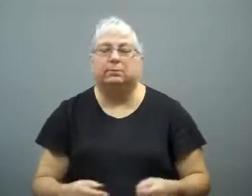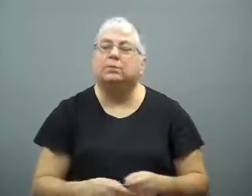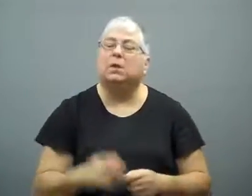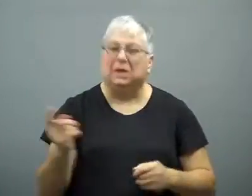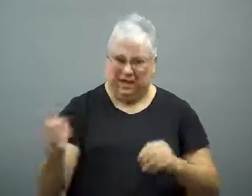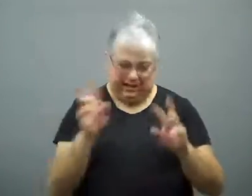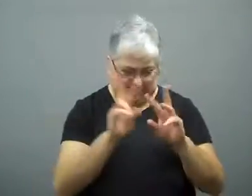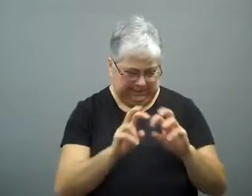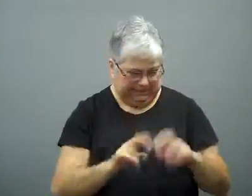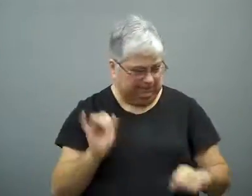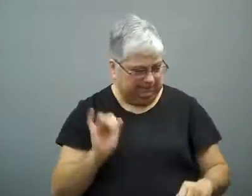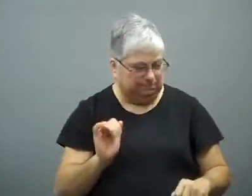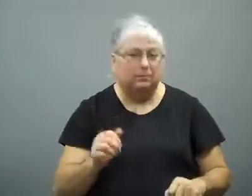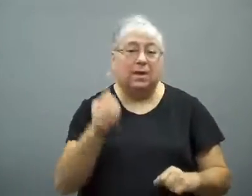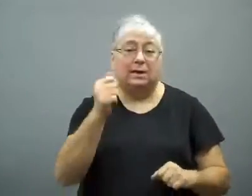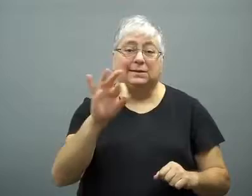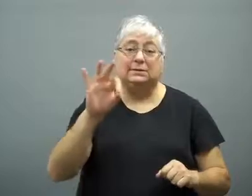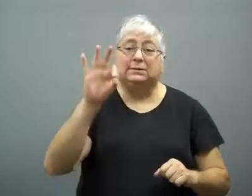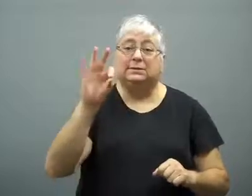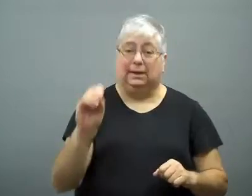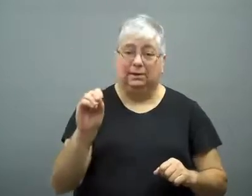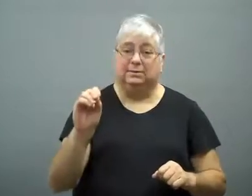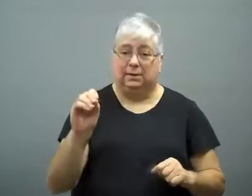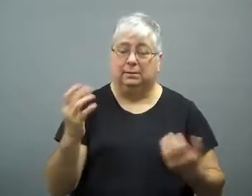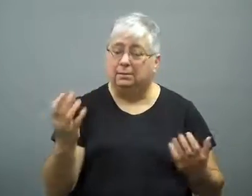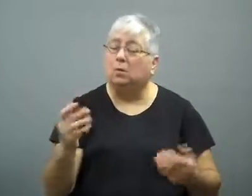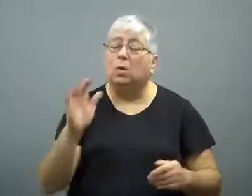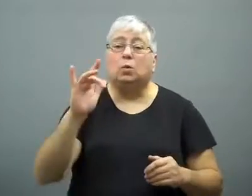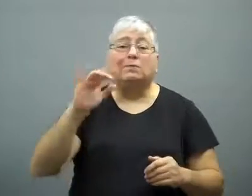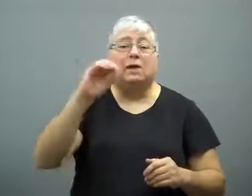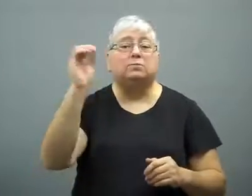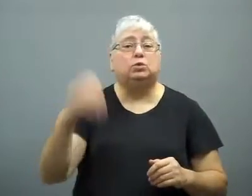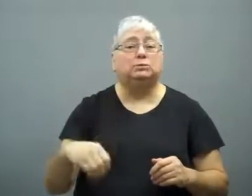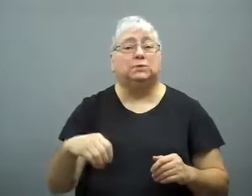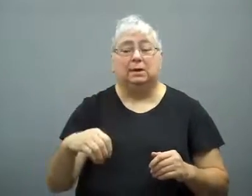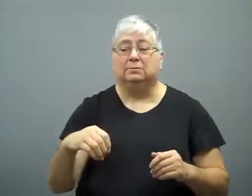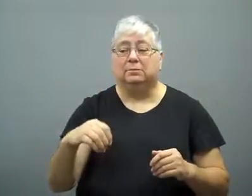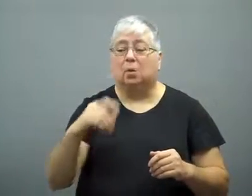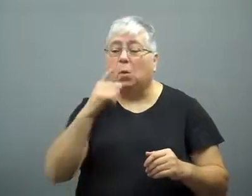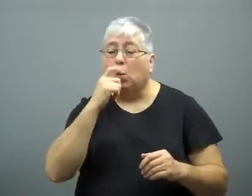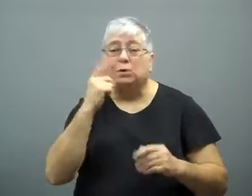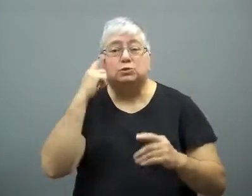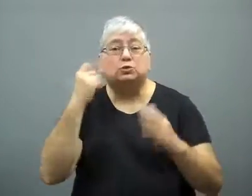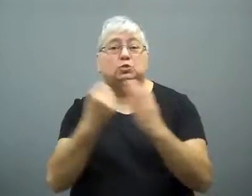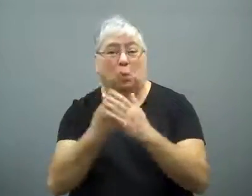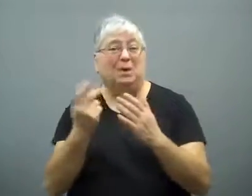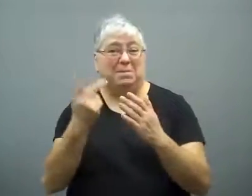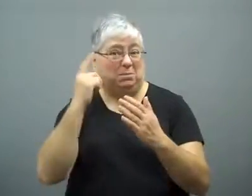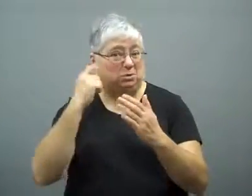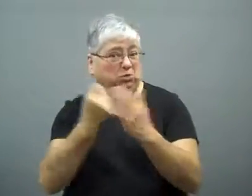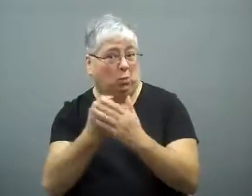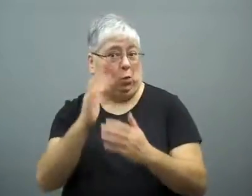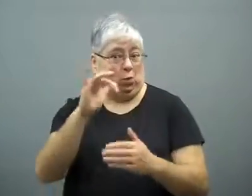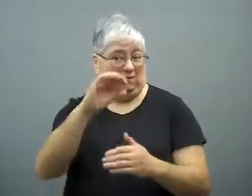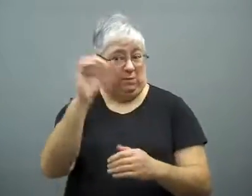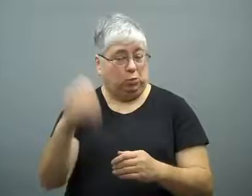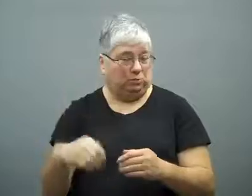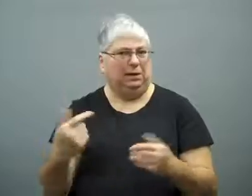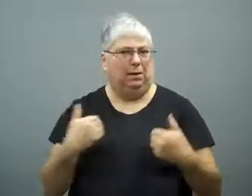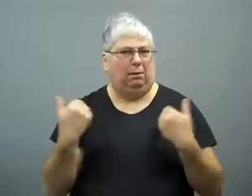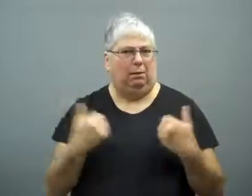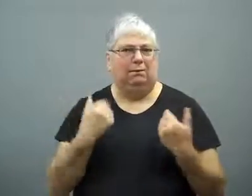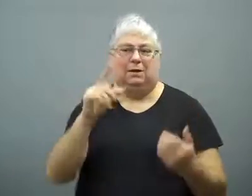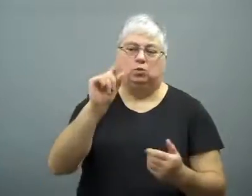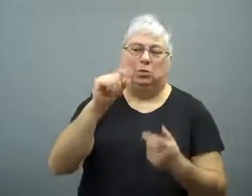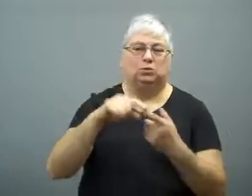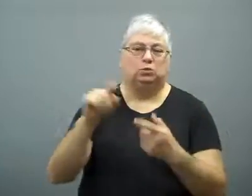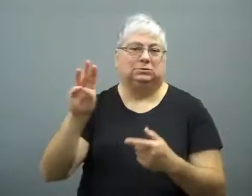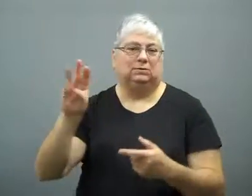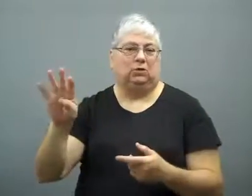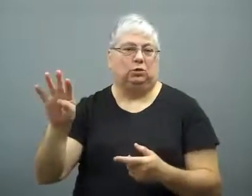In 1990, 25% of stroke victims were younger, between 20 and 64 years old.